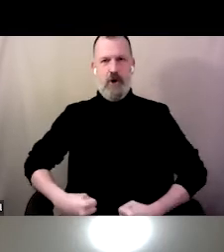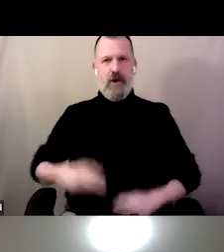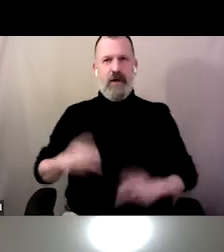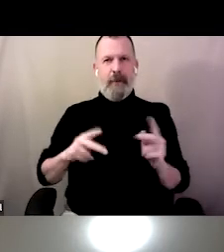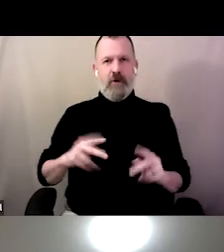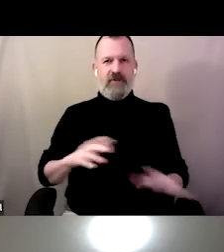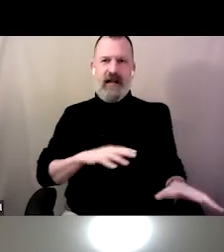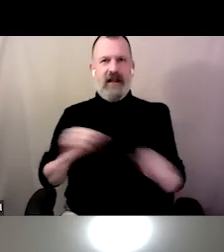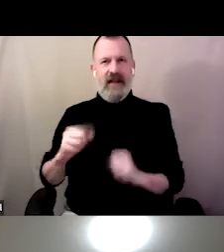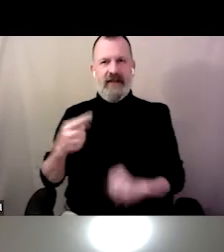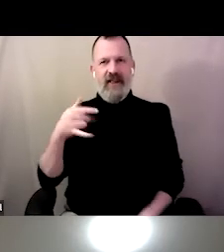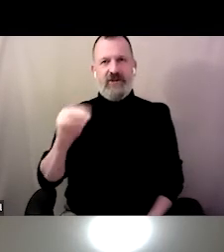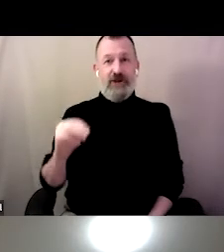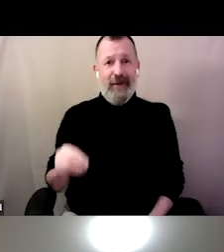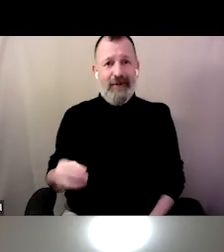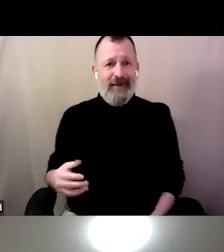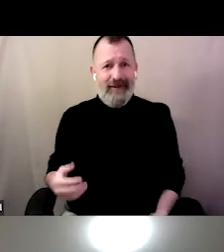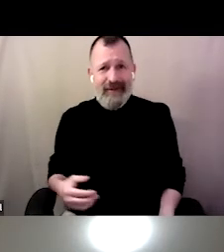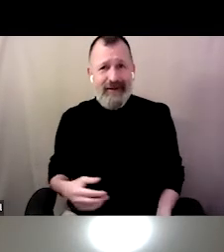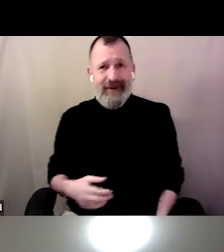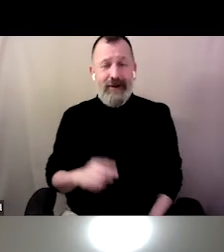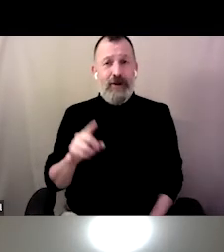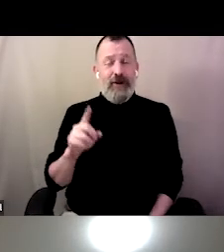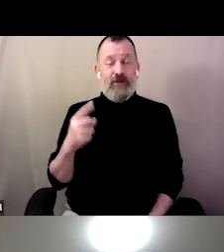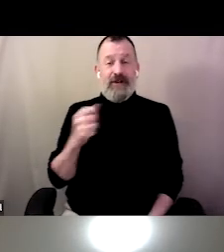that you know you just didn't realize has the strength, they have